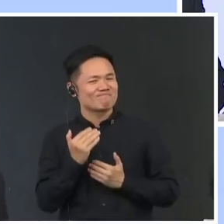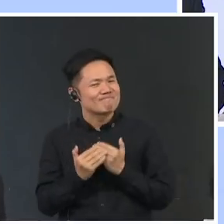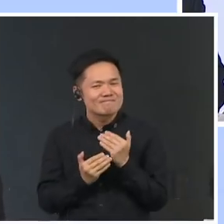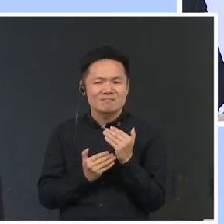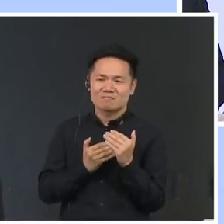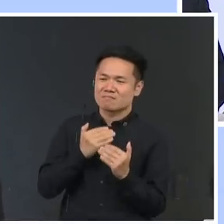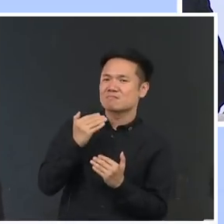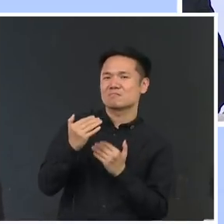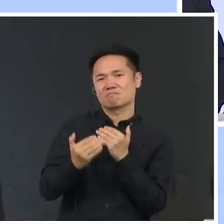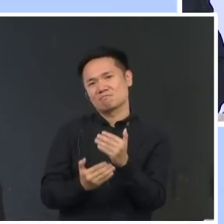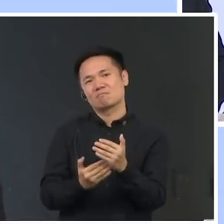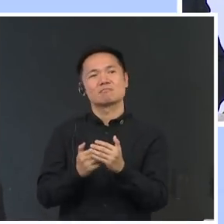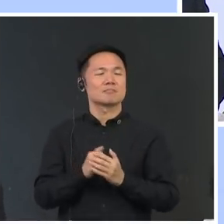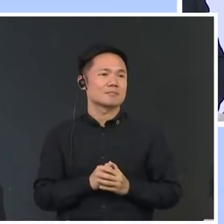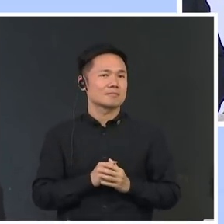Sign language and educate using the